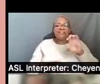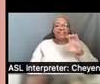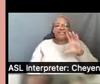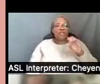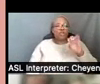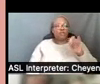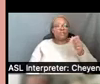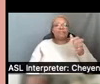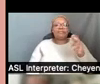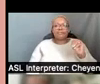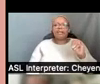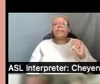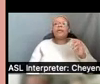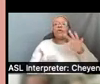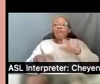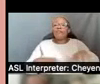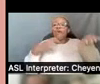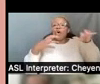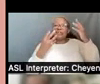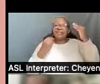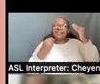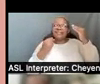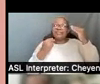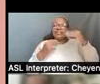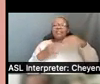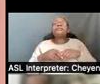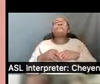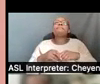participation, in particular, the audience participation and accessibility portion of the